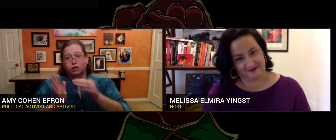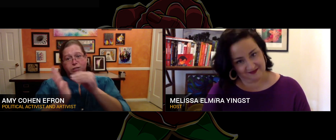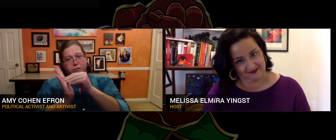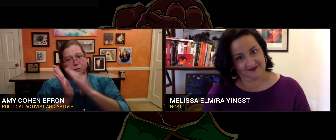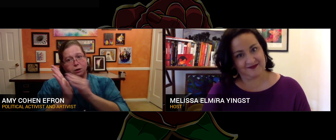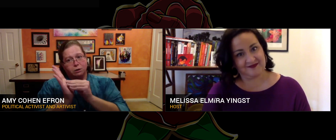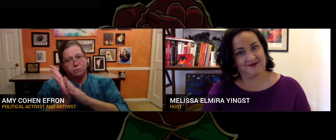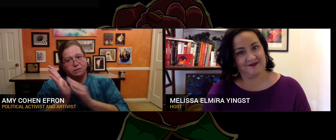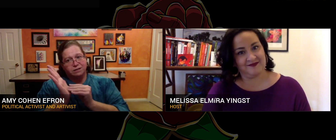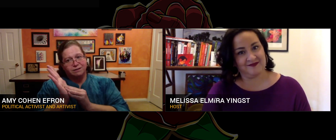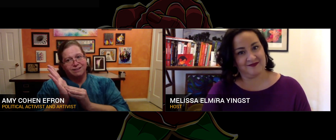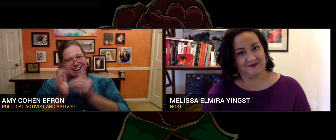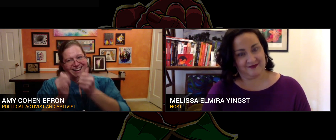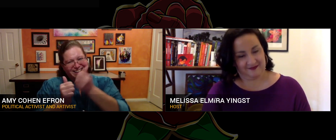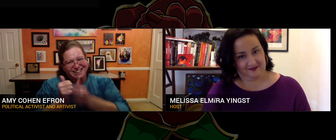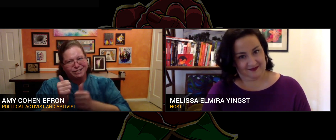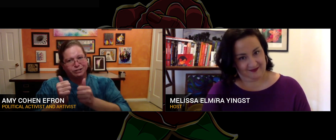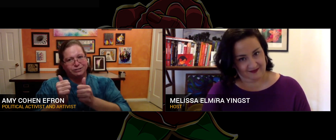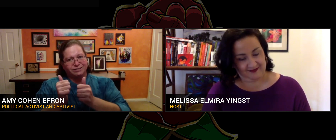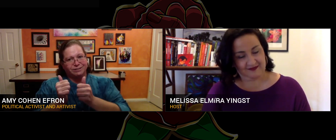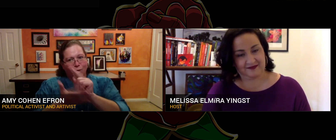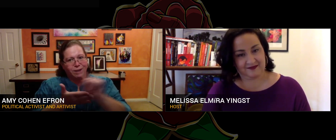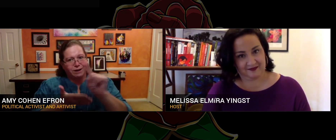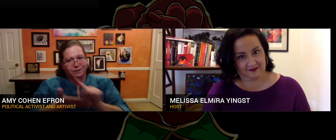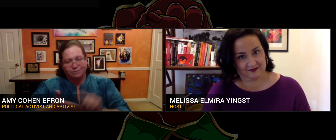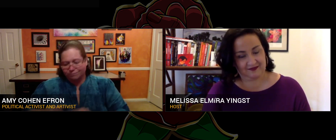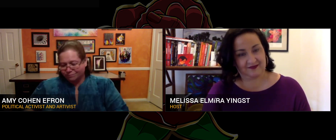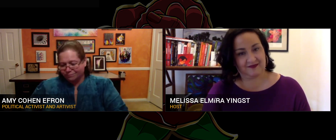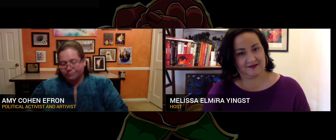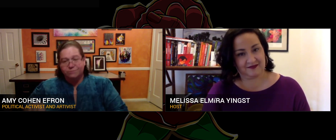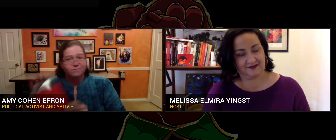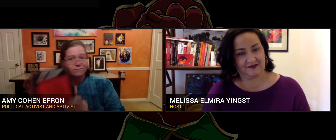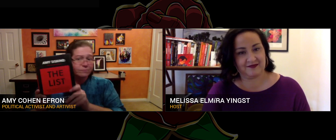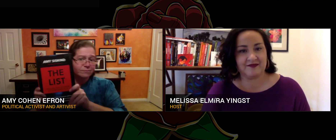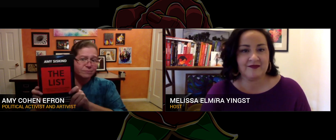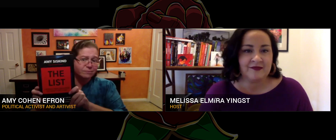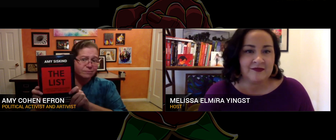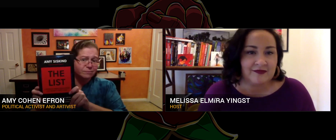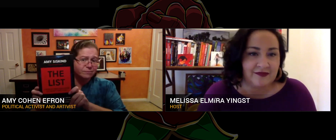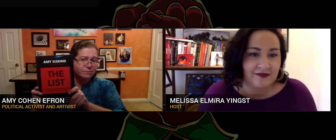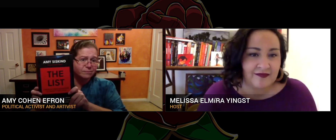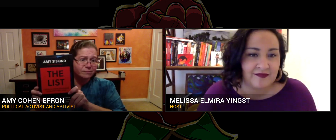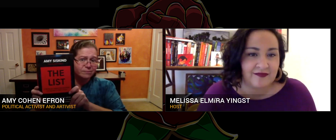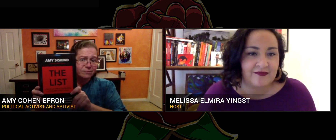One person documented everything from each week.